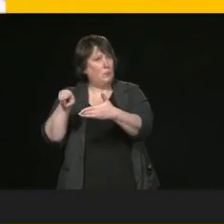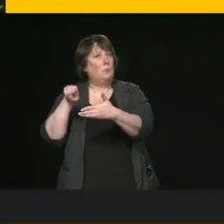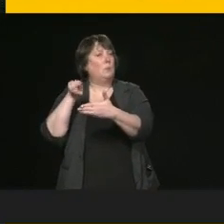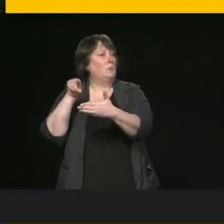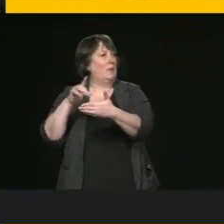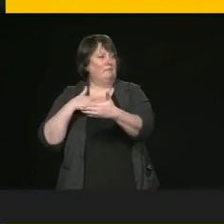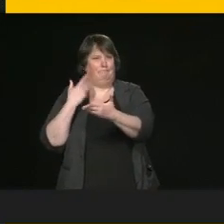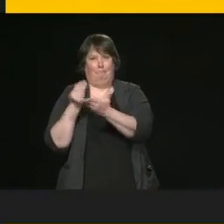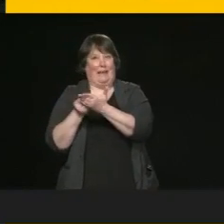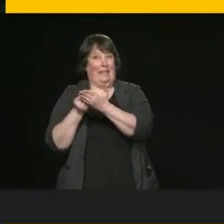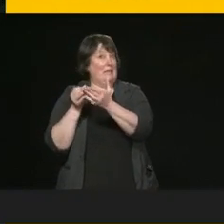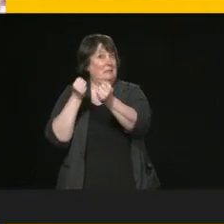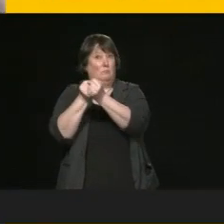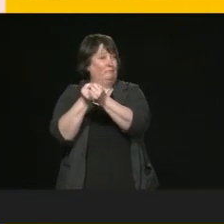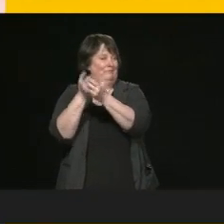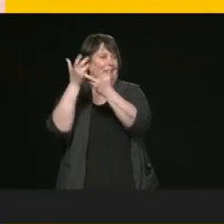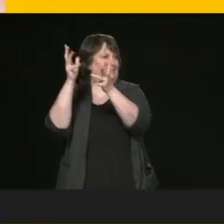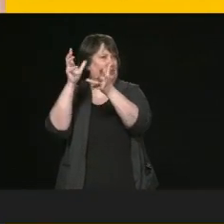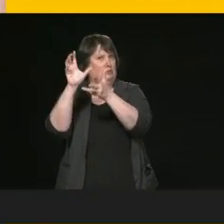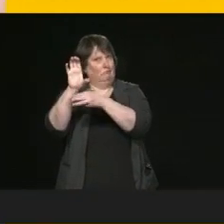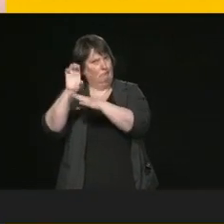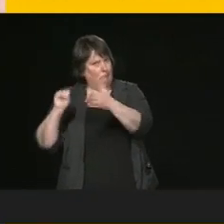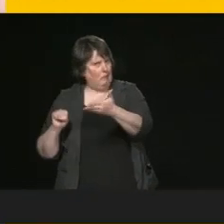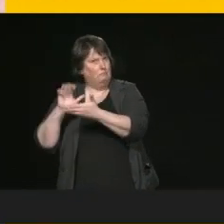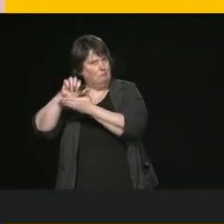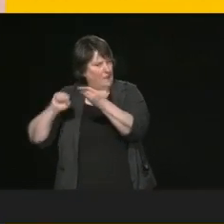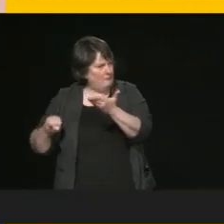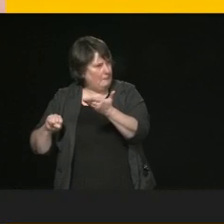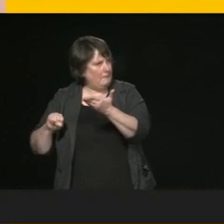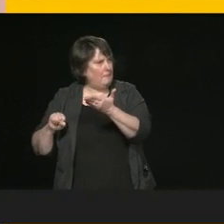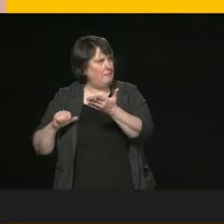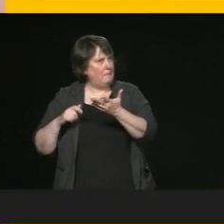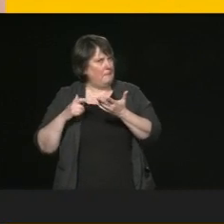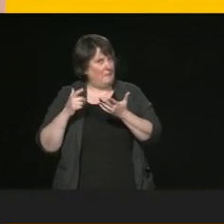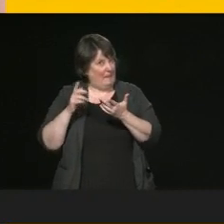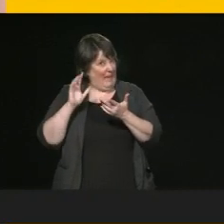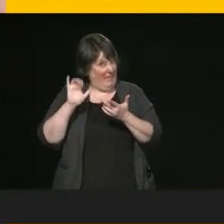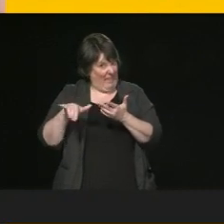PRESIDENT'S LAMENT ABOUT THE WORLD HEALTH ORGANIZATION AND THE WITHDRAWAL OF FUNDING?